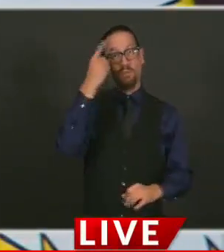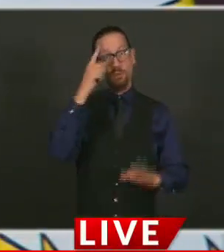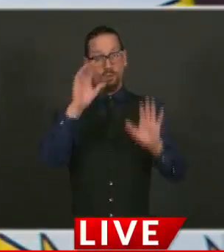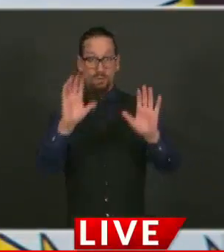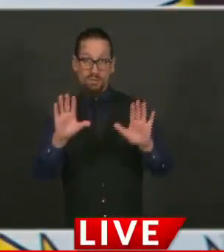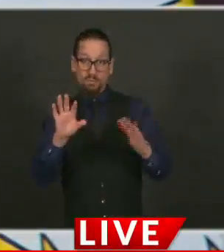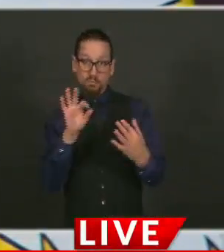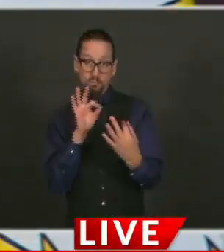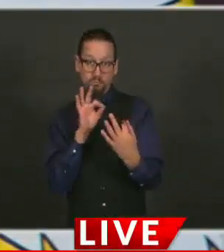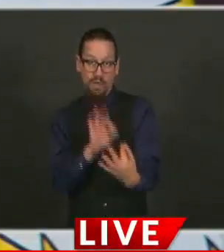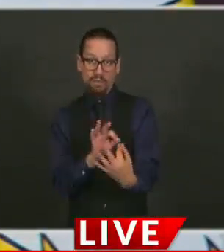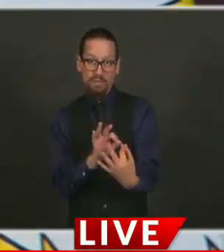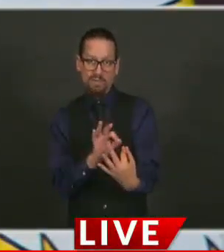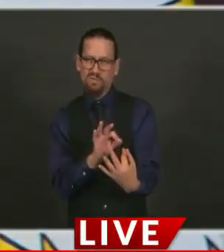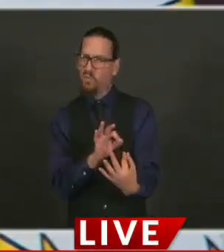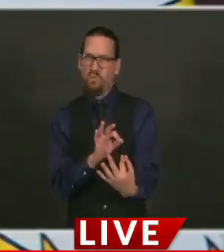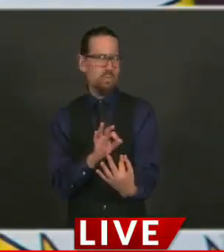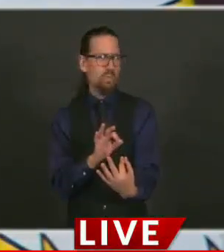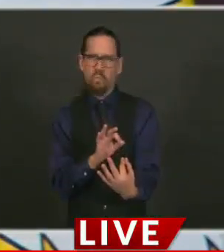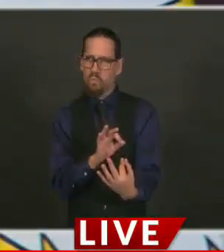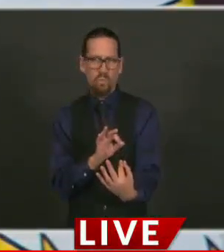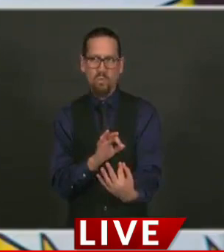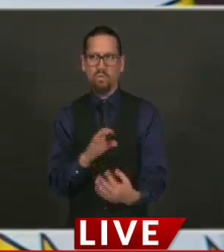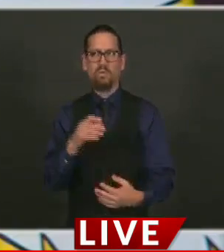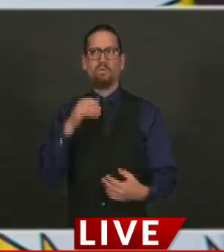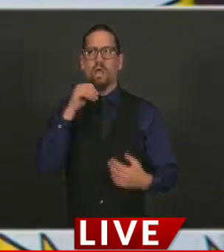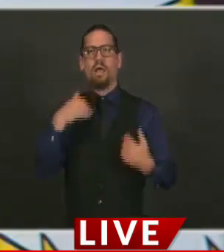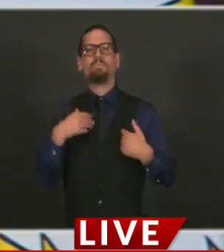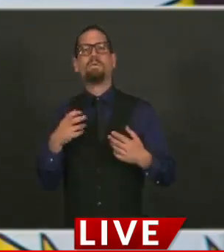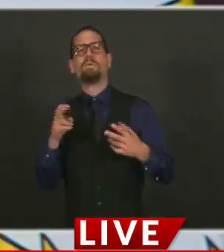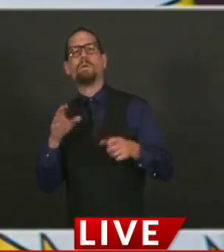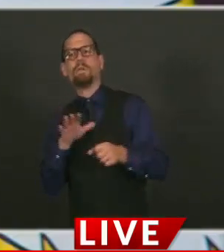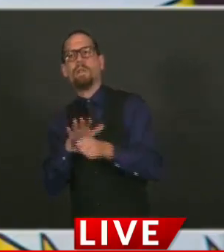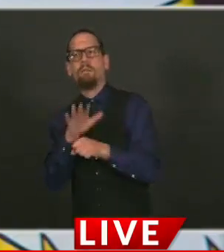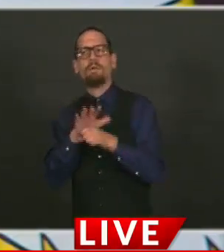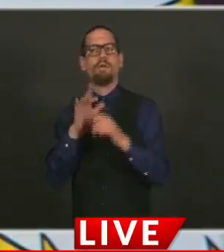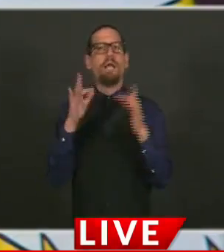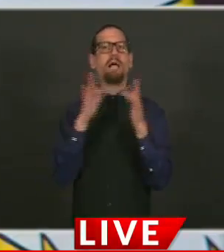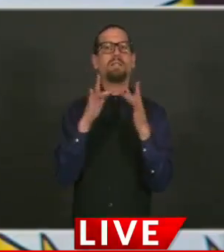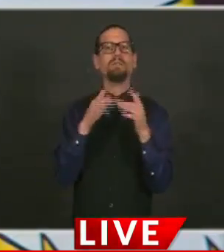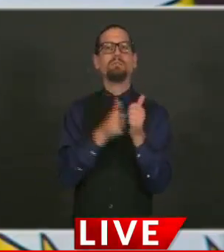PERSON, SITTING THERE WORKING. IT IS FAR FROM PERFECT.